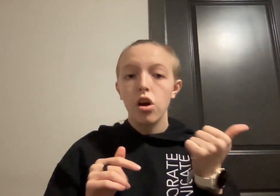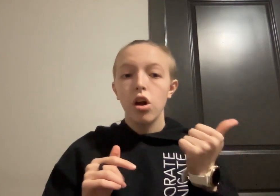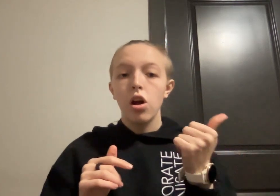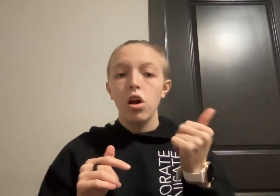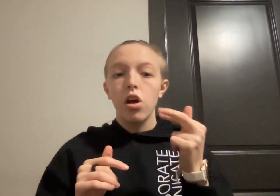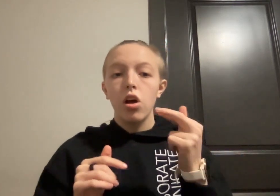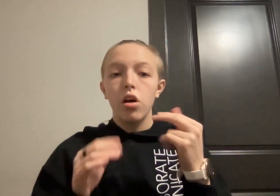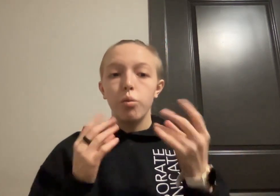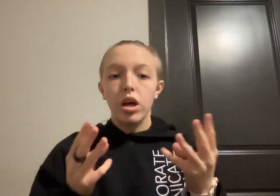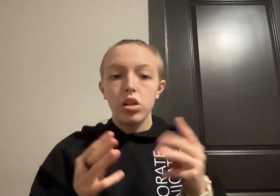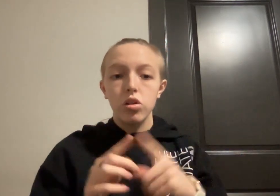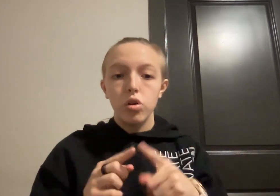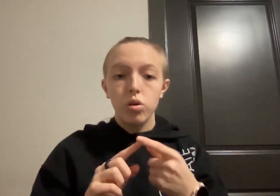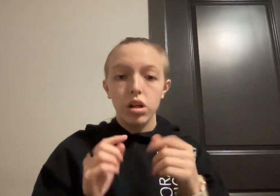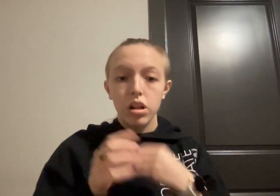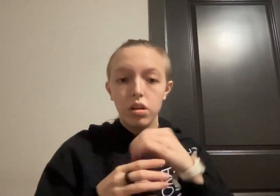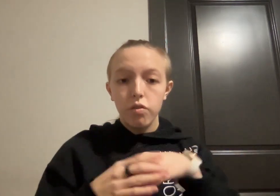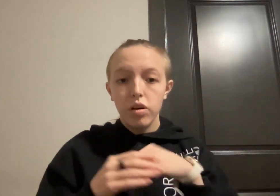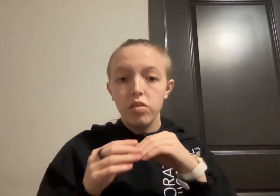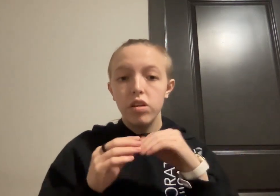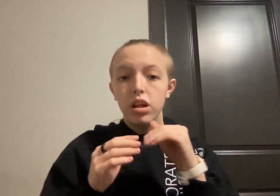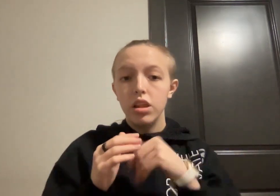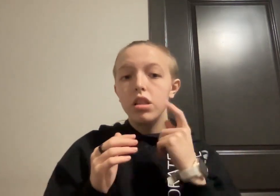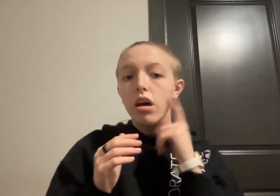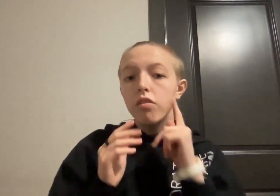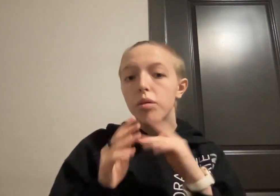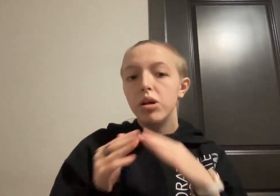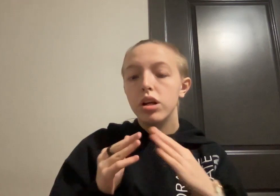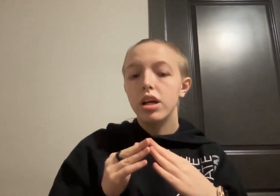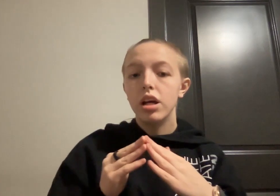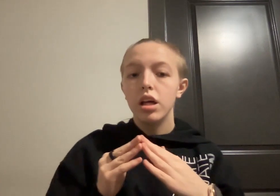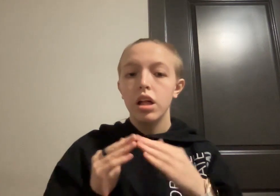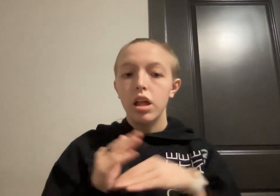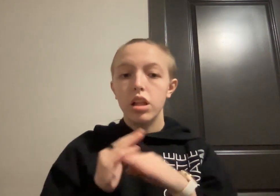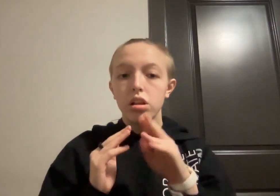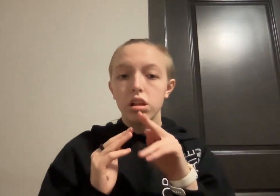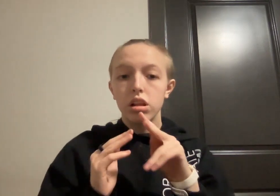to get involved in the Deaf community, using it in Kansas